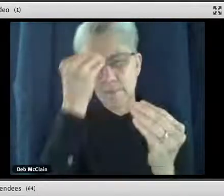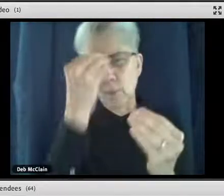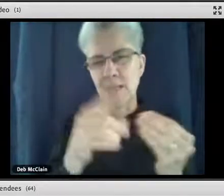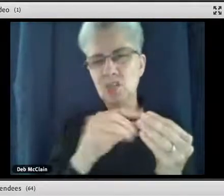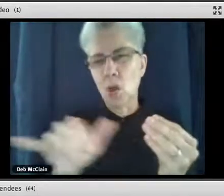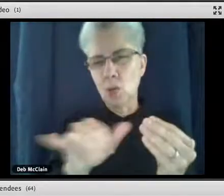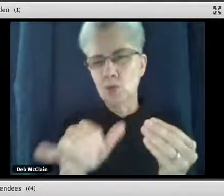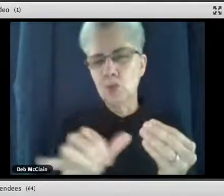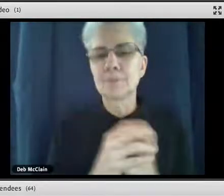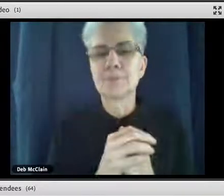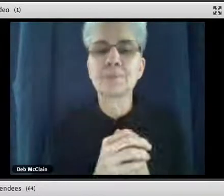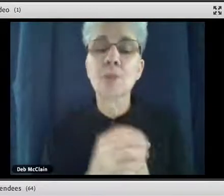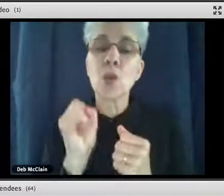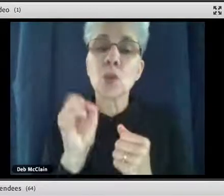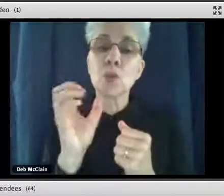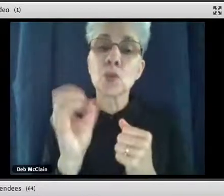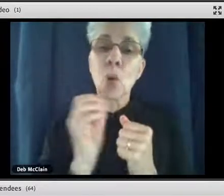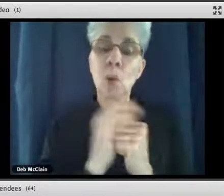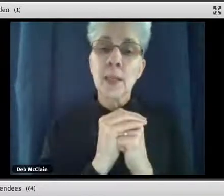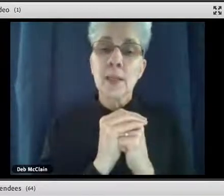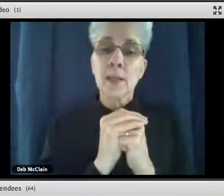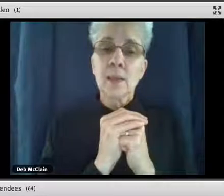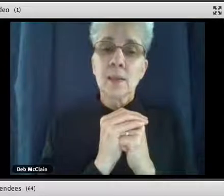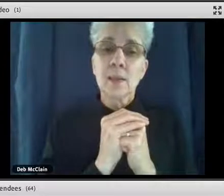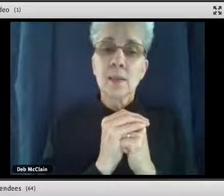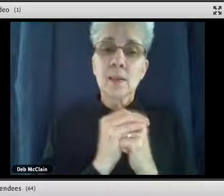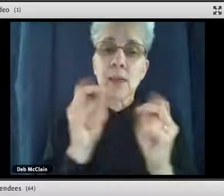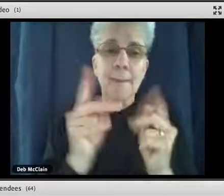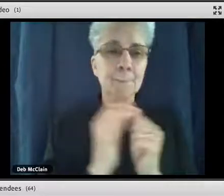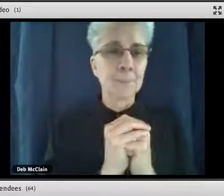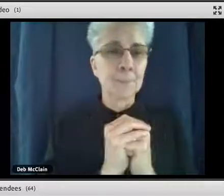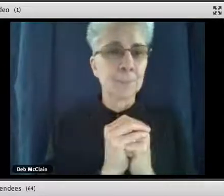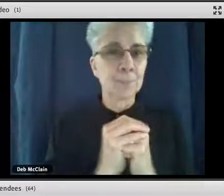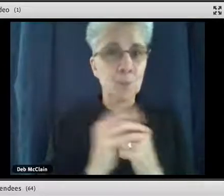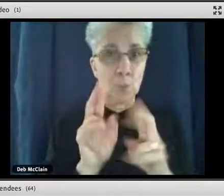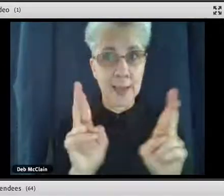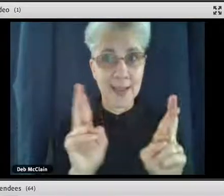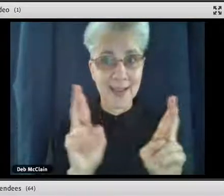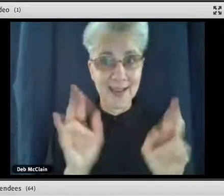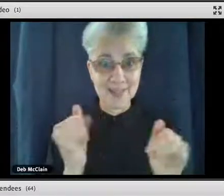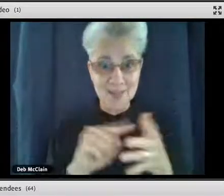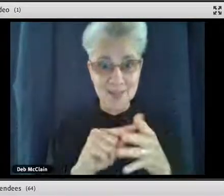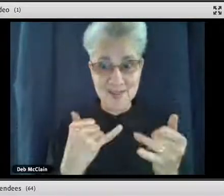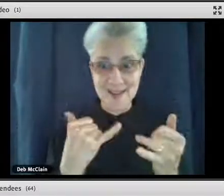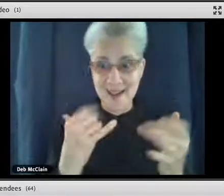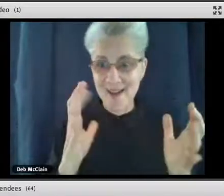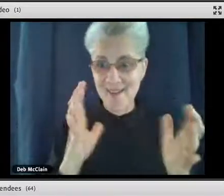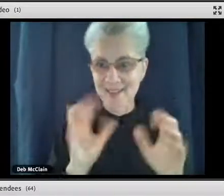Just more information about it as well as some images. Okay, so... Okay, are you all ready to get started?